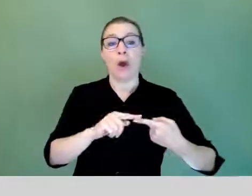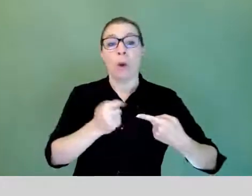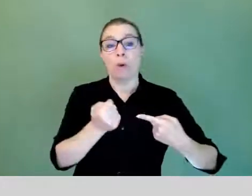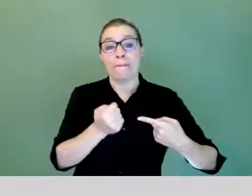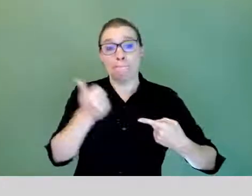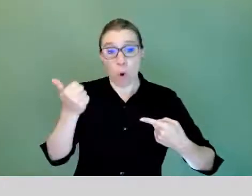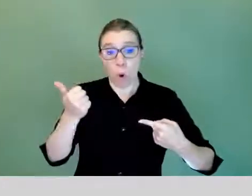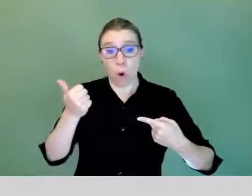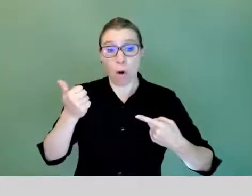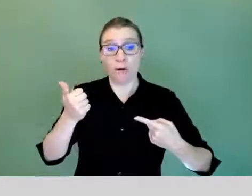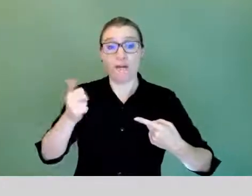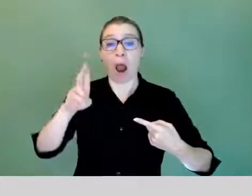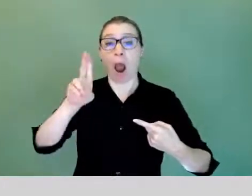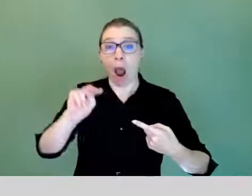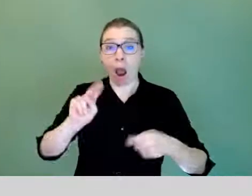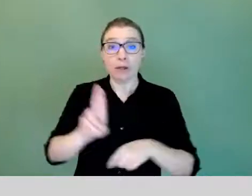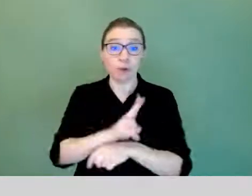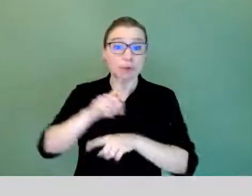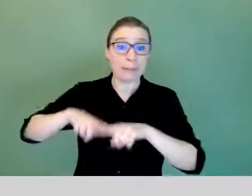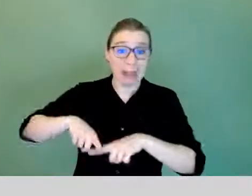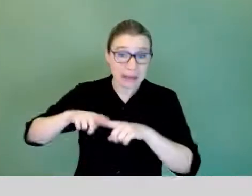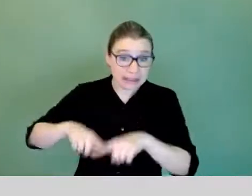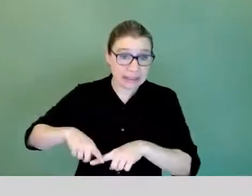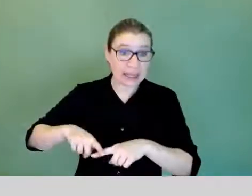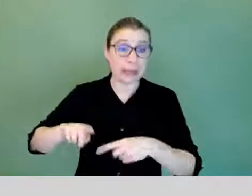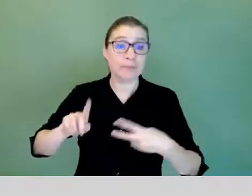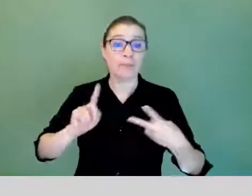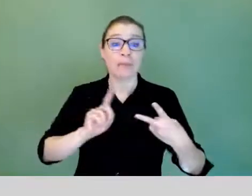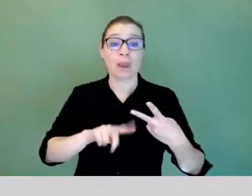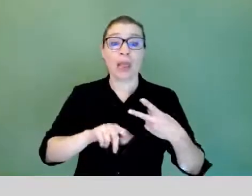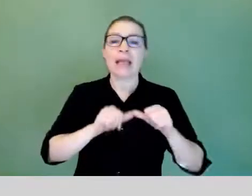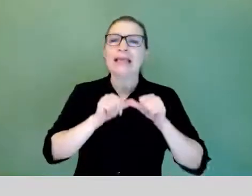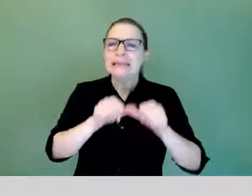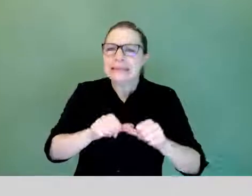components, files, and documentation. Then continuous inventory.